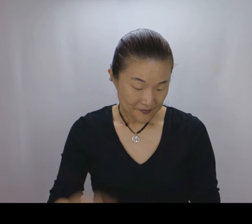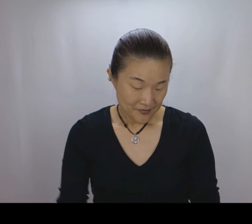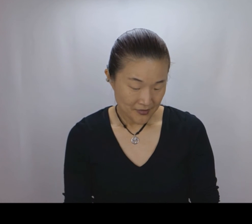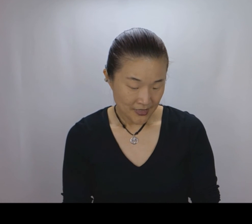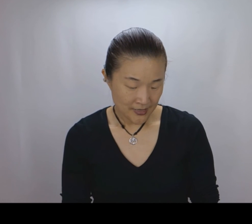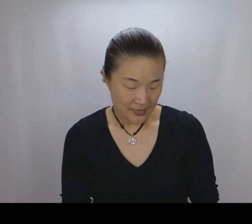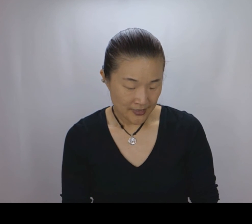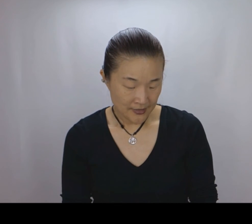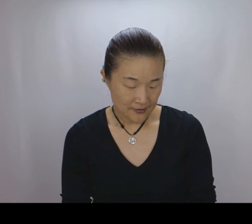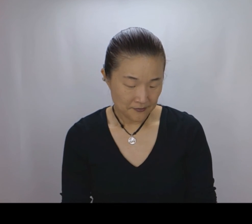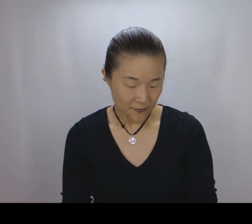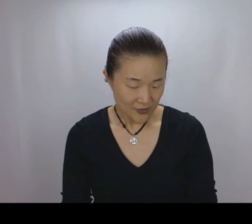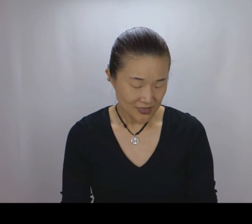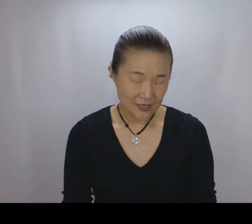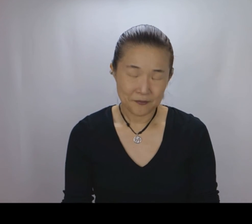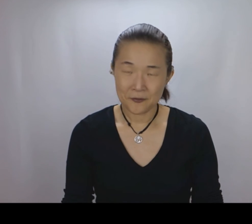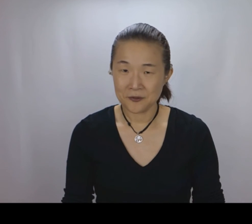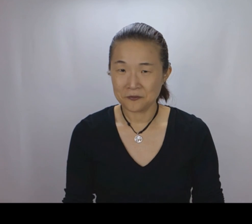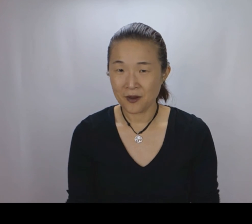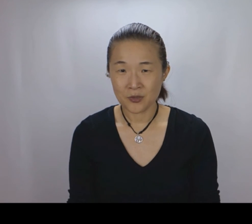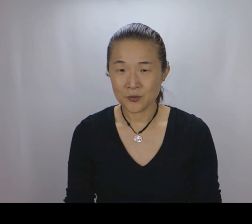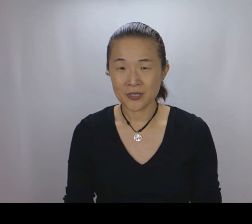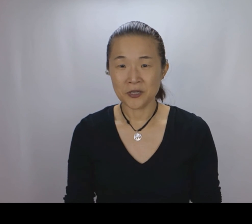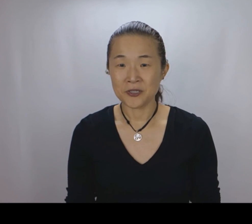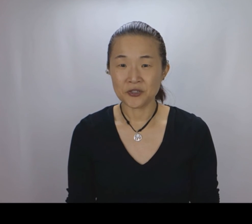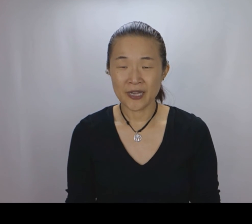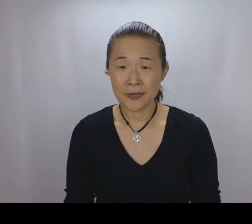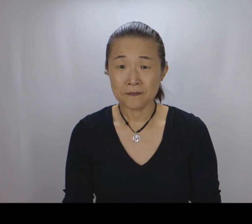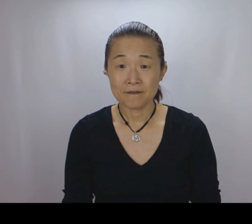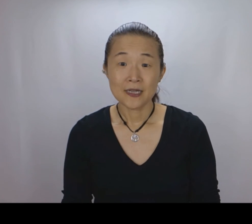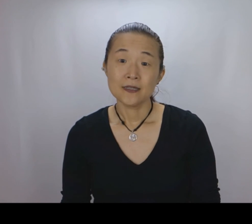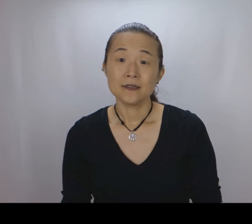and then first thing people always want to know is your name.